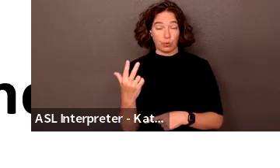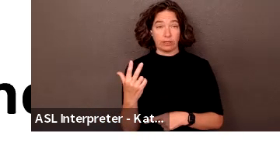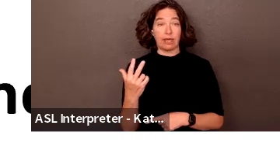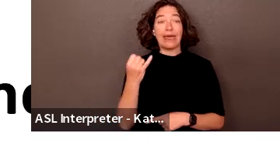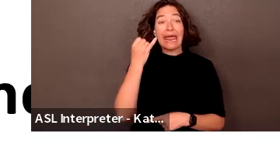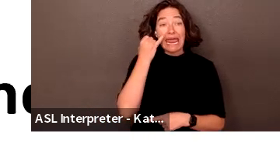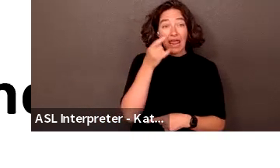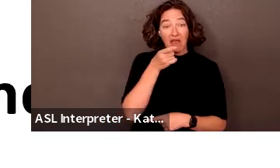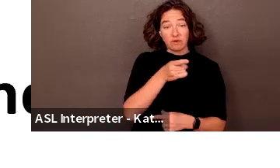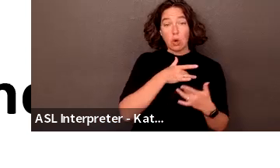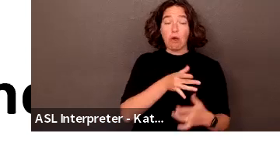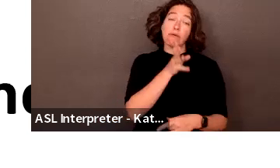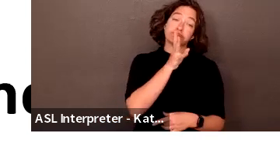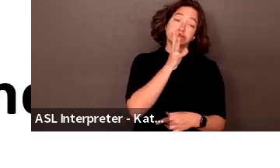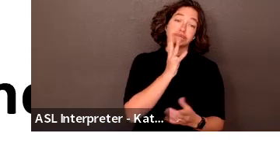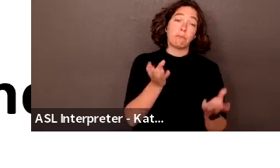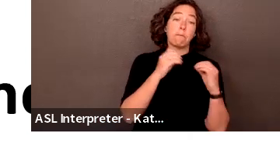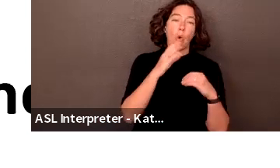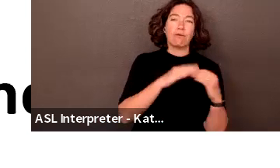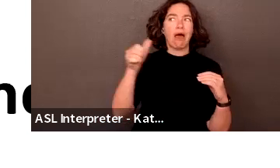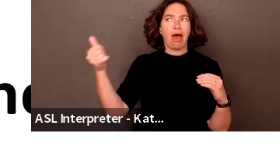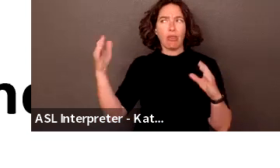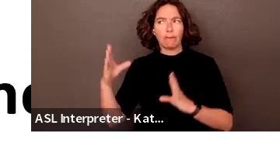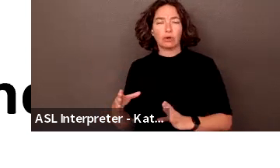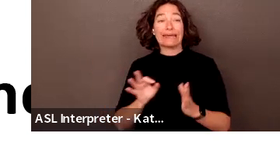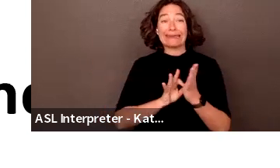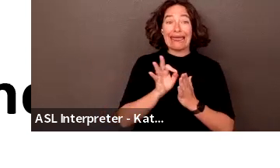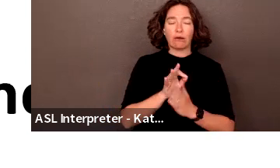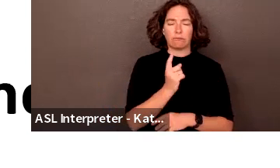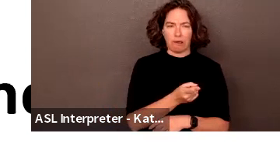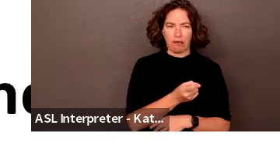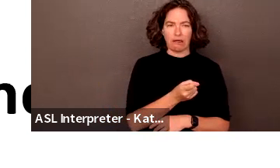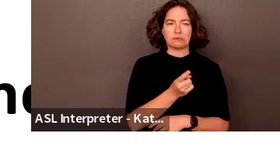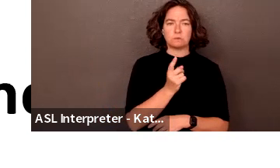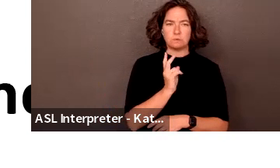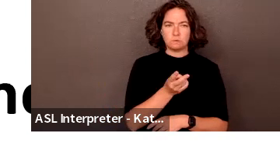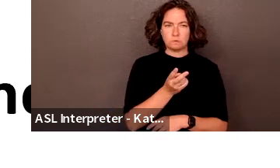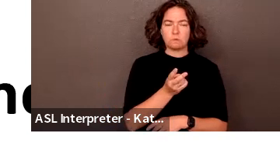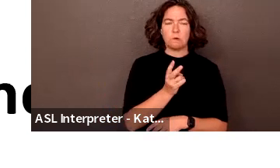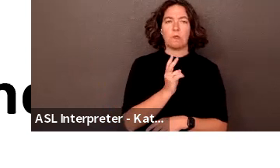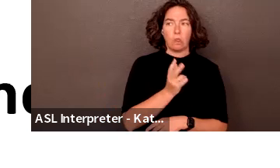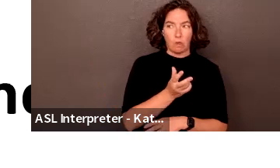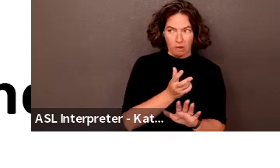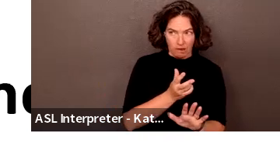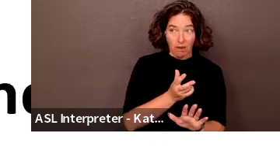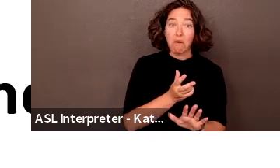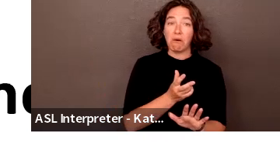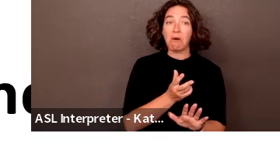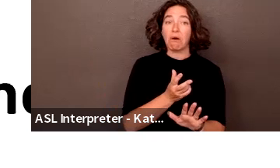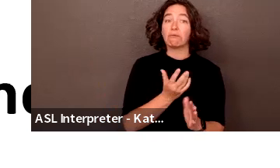other people so in that context, they were talking about community organizations active and disaster. We want to practice the one, two, three